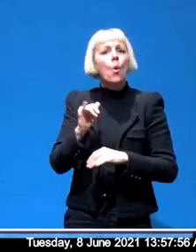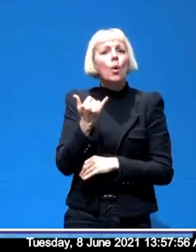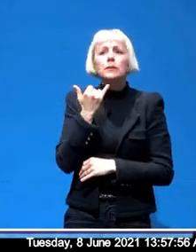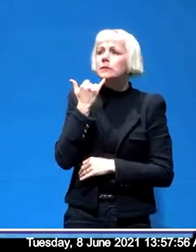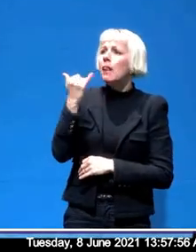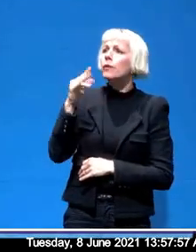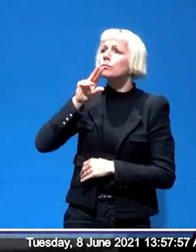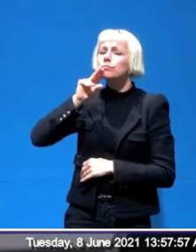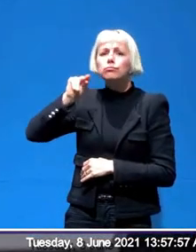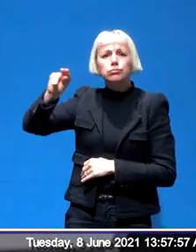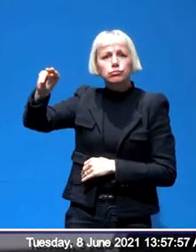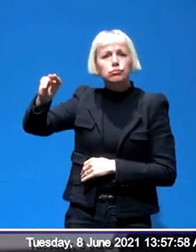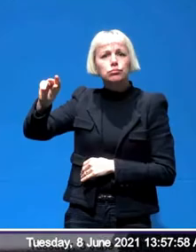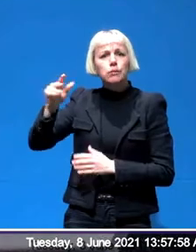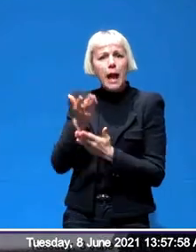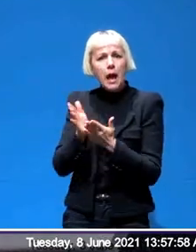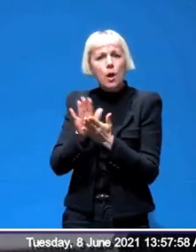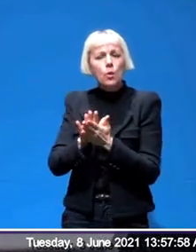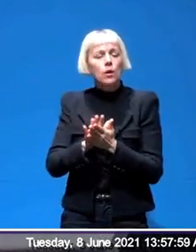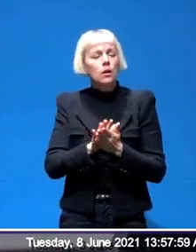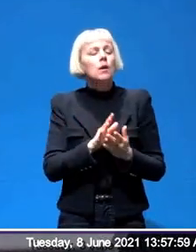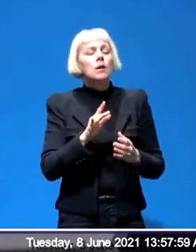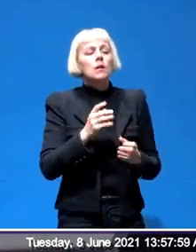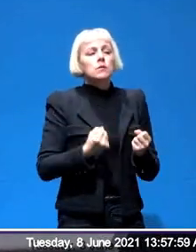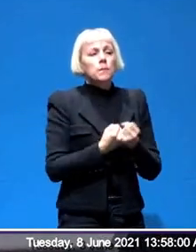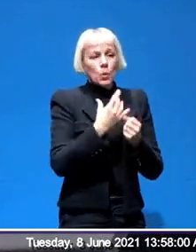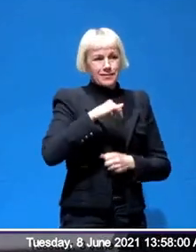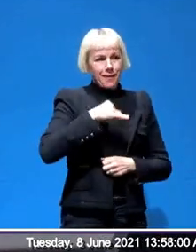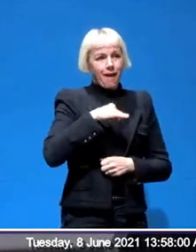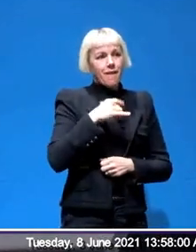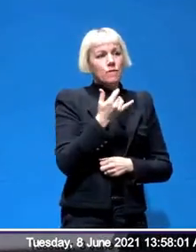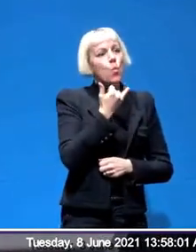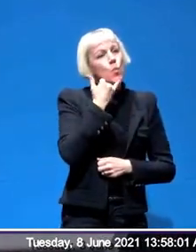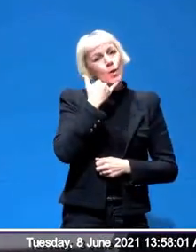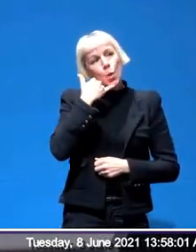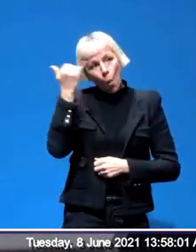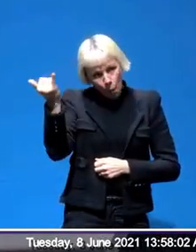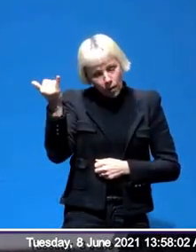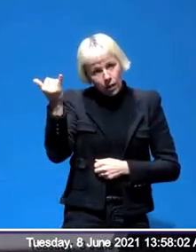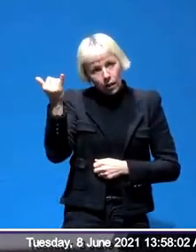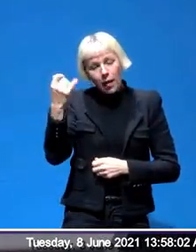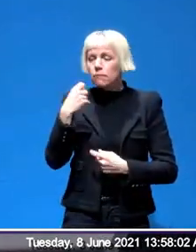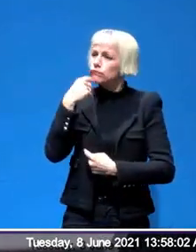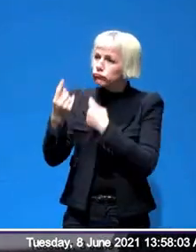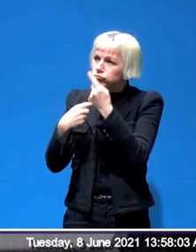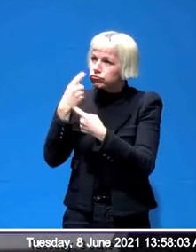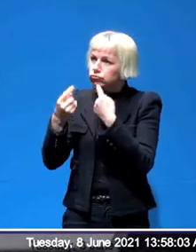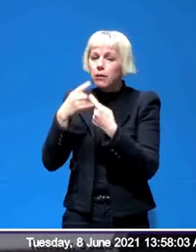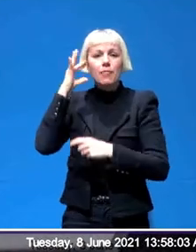The support staff would ring and enter the report that way, by telephone to an operator.